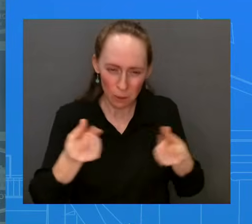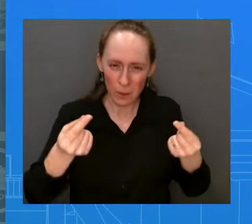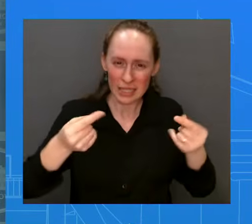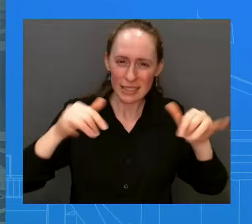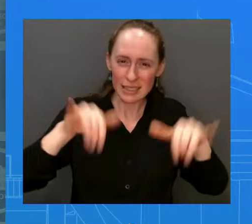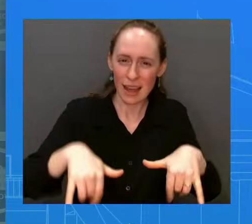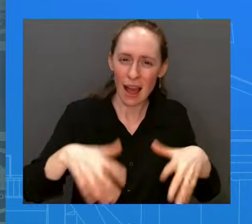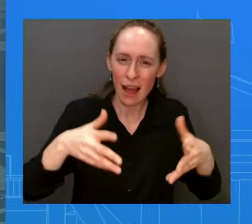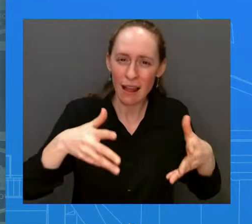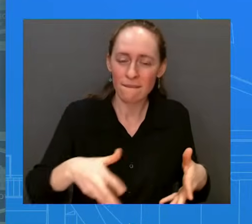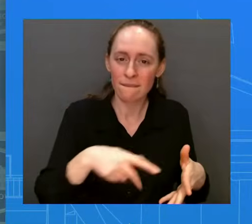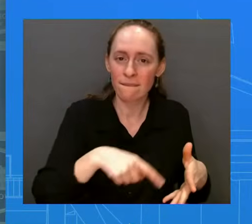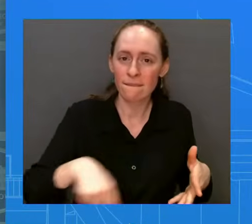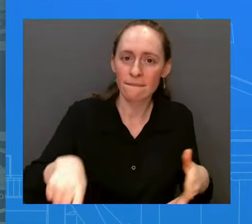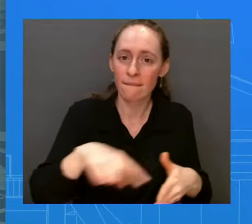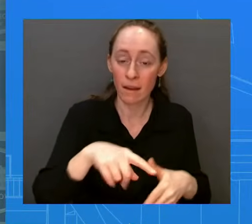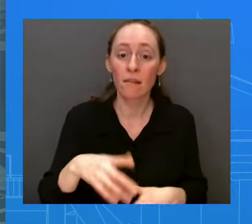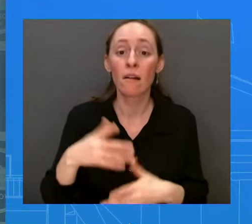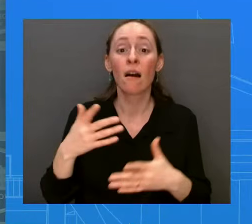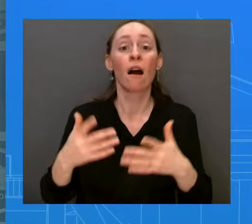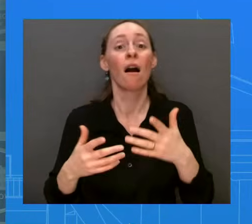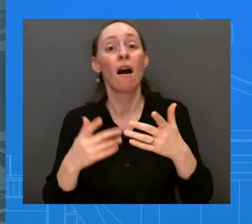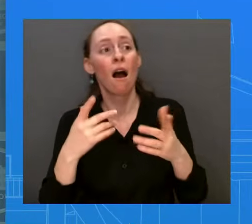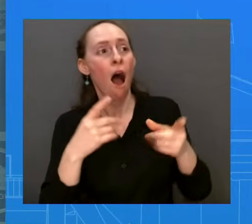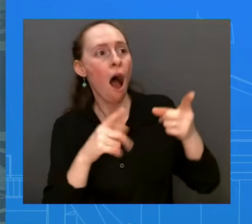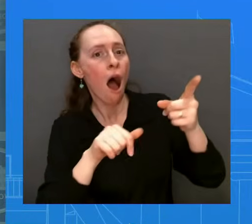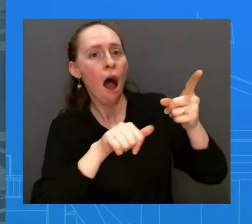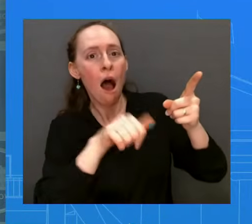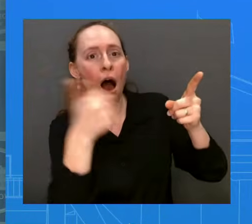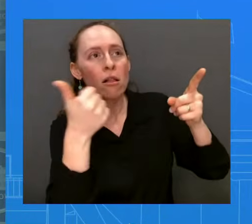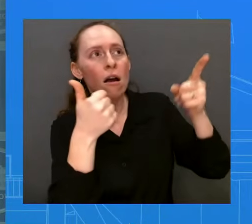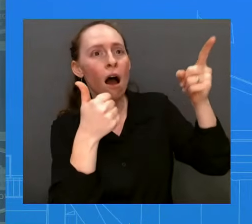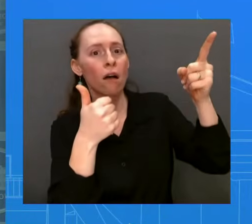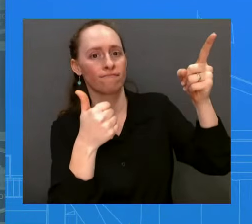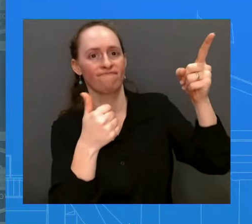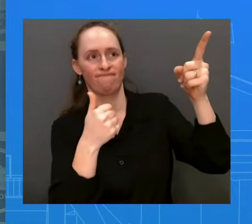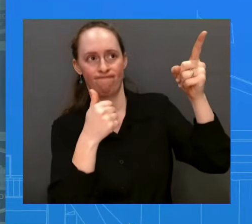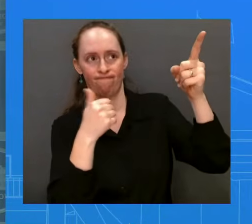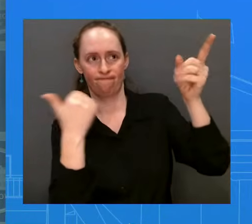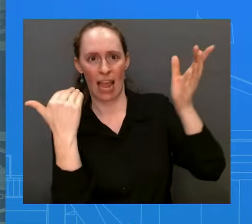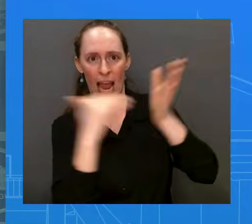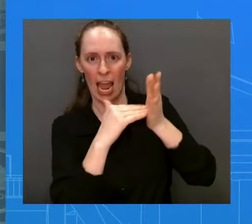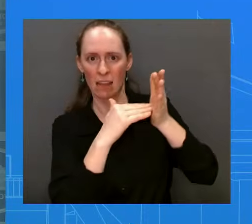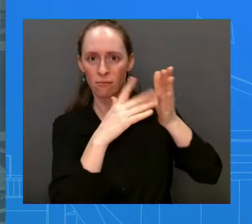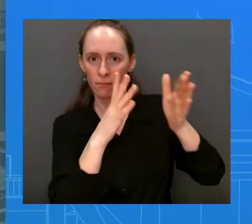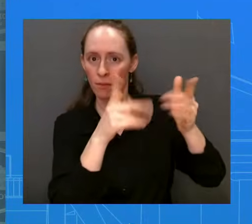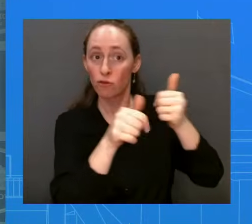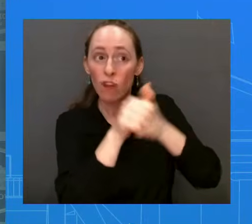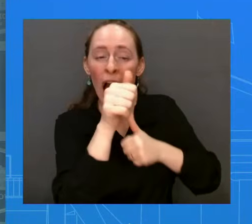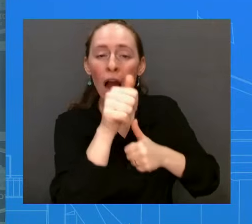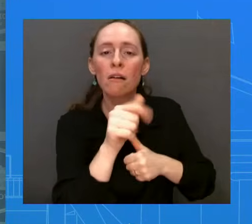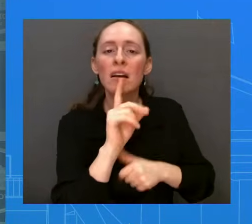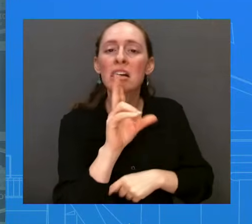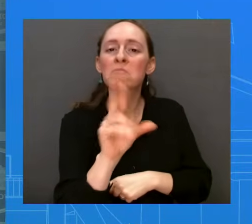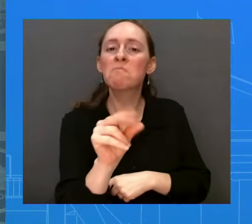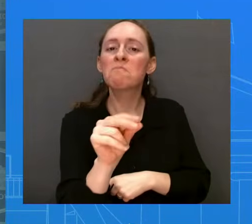any communications signals. We detected none. We looked to see whether they were maneuvering or had any propulsion capabilities.